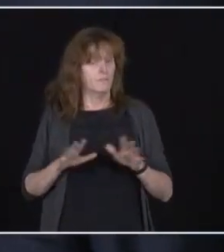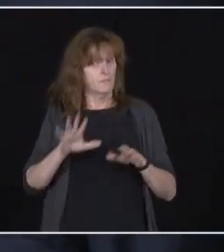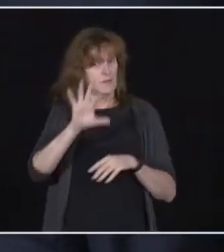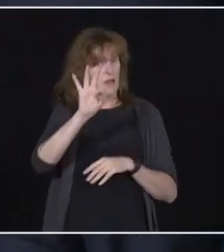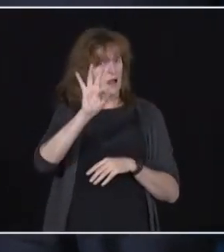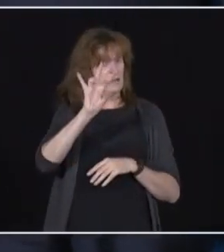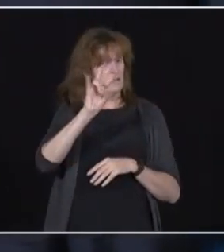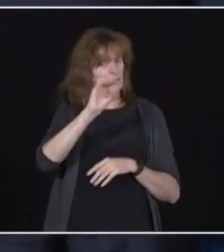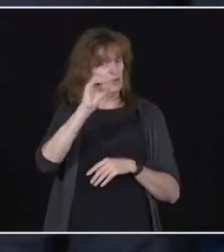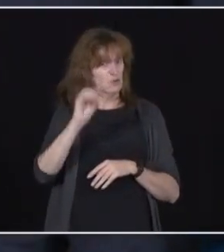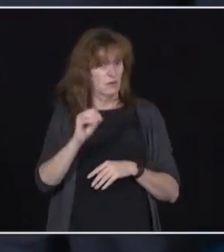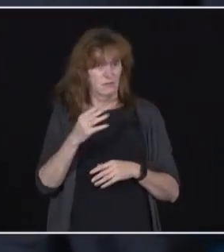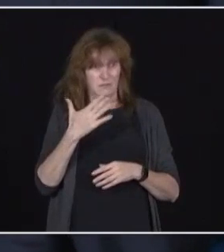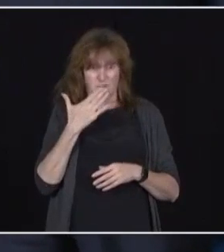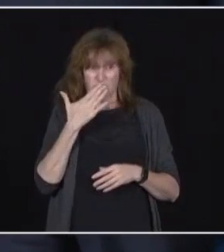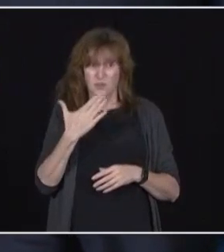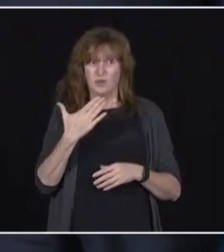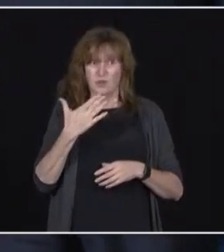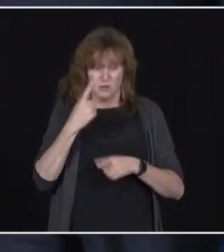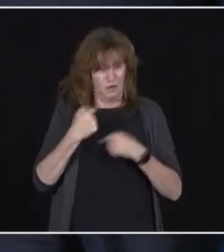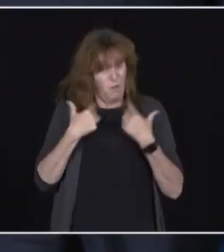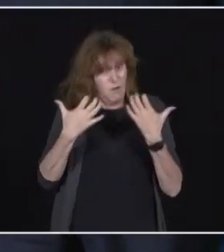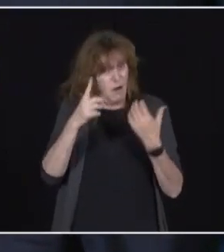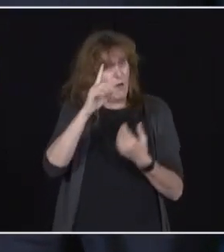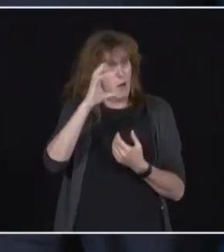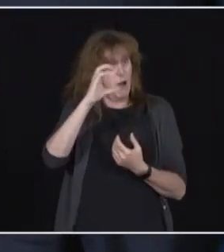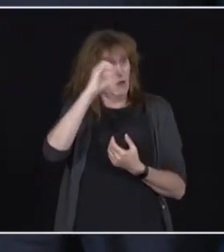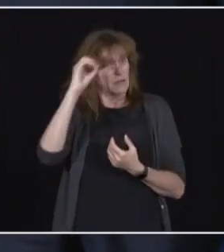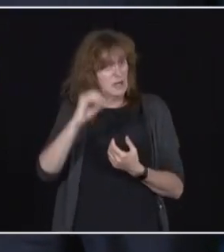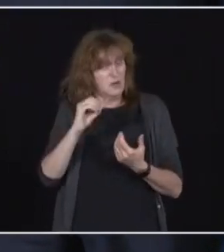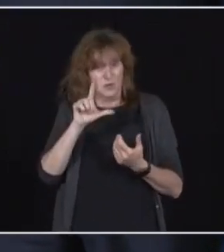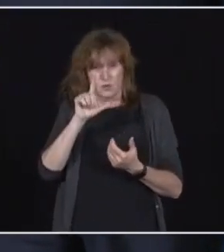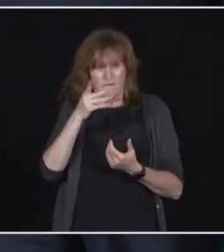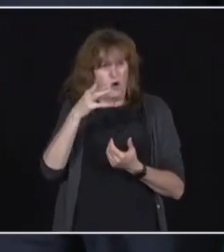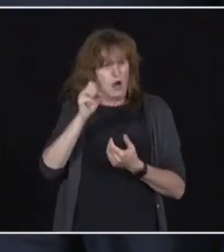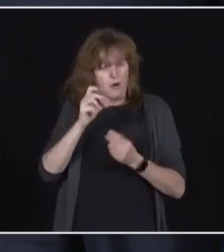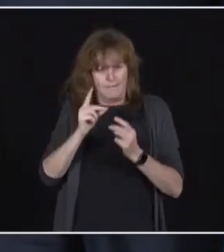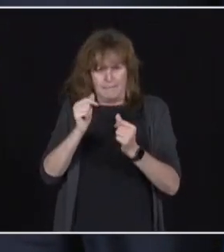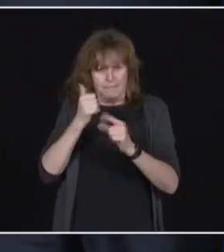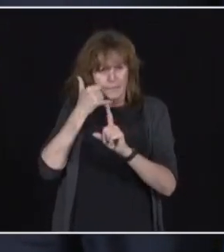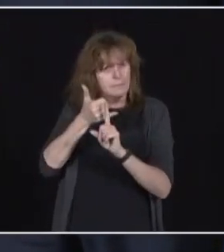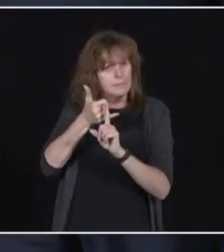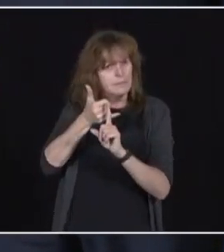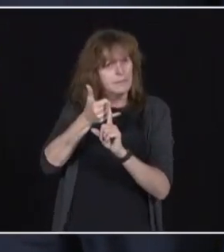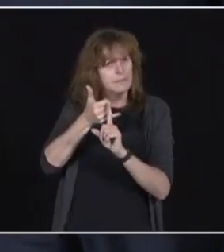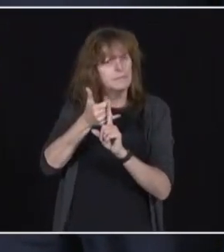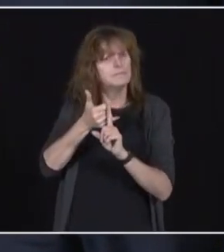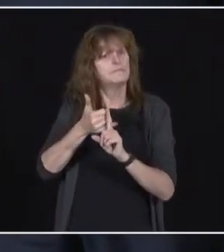It is like a protective shield around us to a certain degree. Not 100%, it is more of a protective shield.